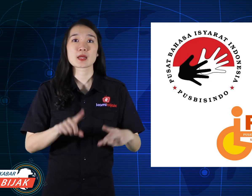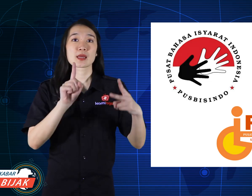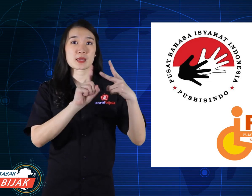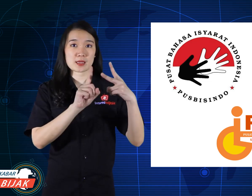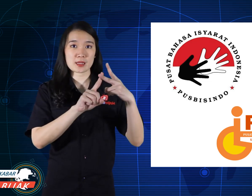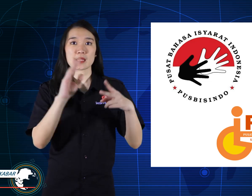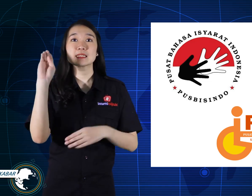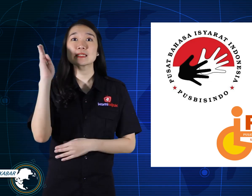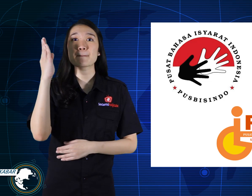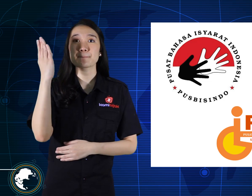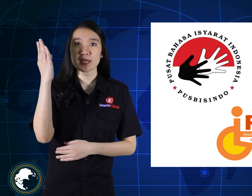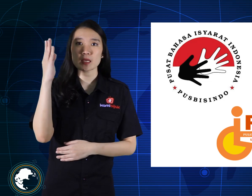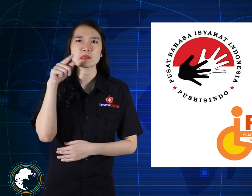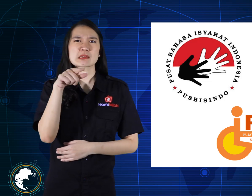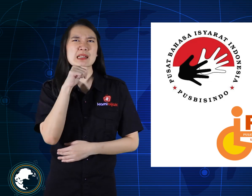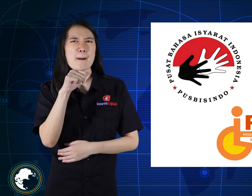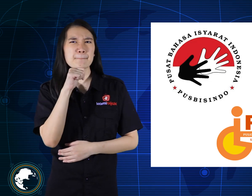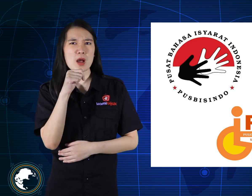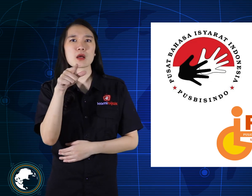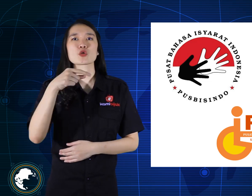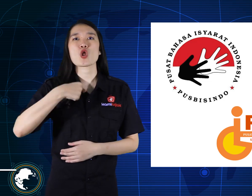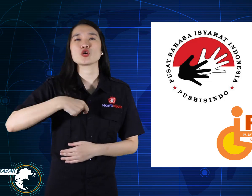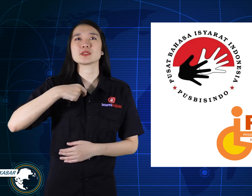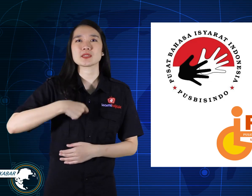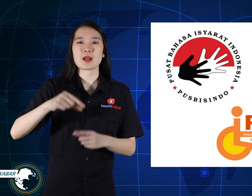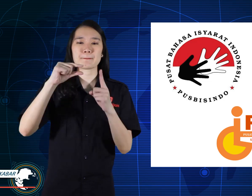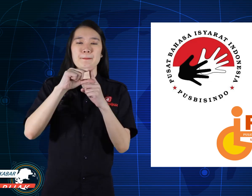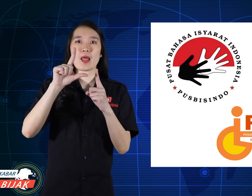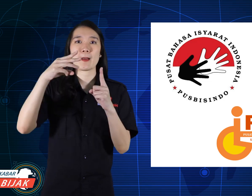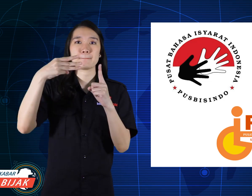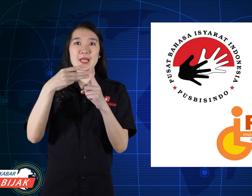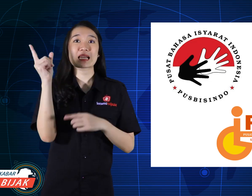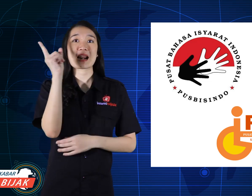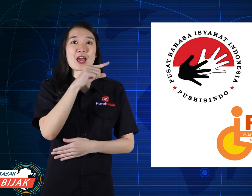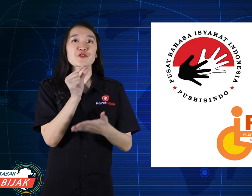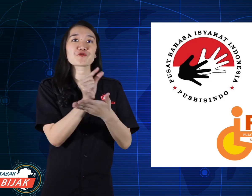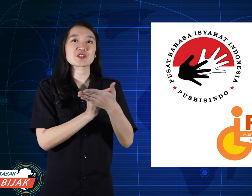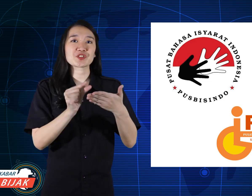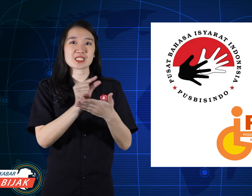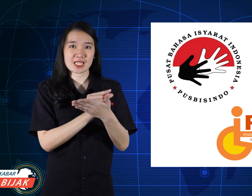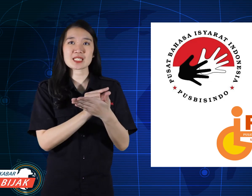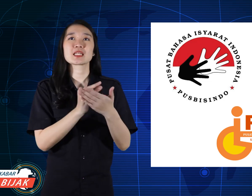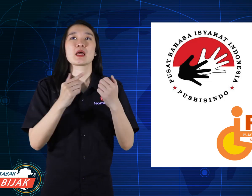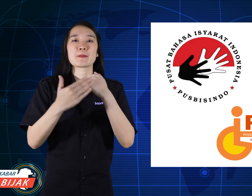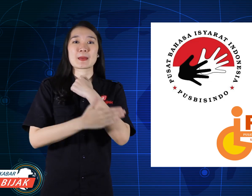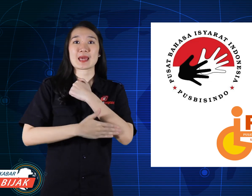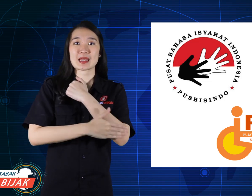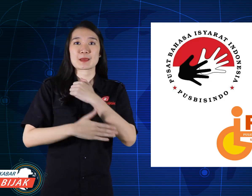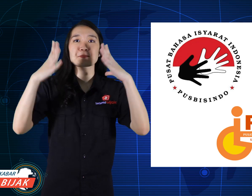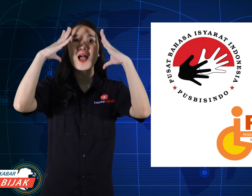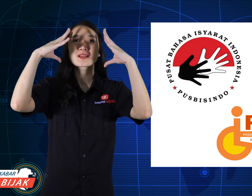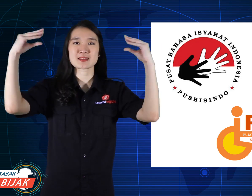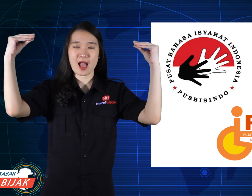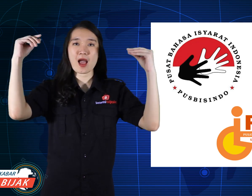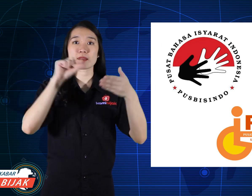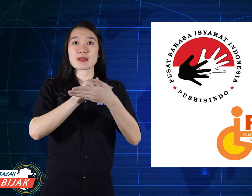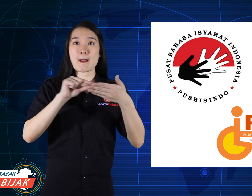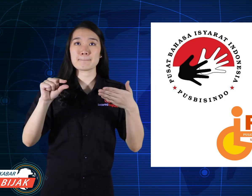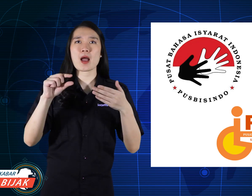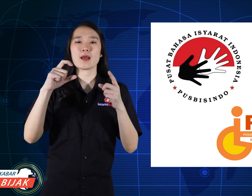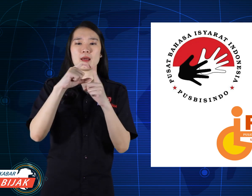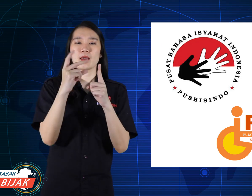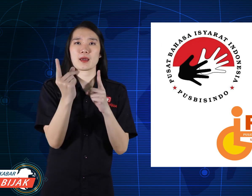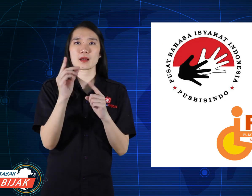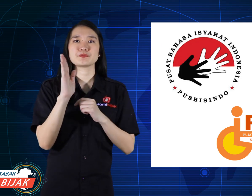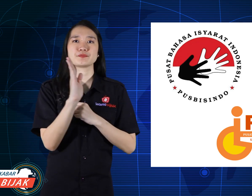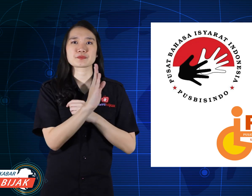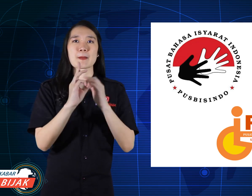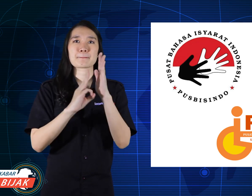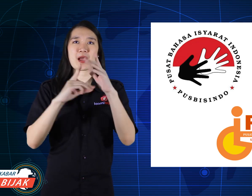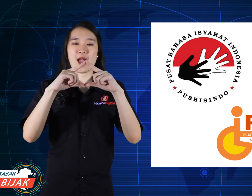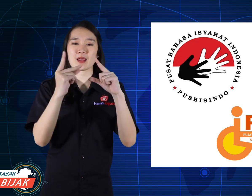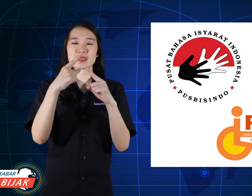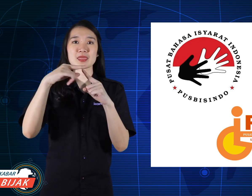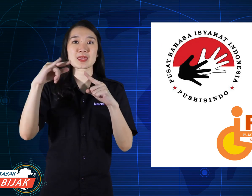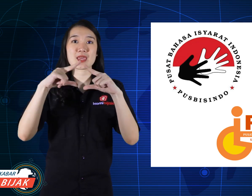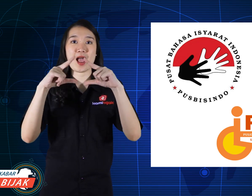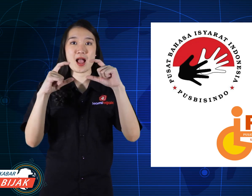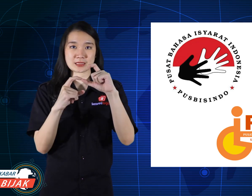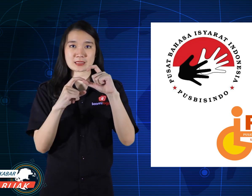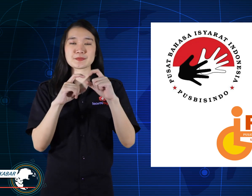For SIBI, the lecturers of PLB from Padang State University, by Dr.Martias.